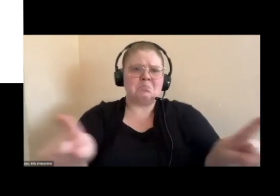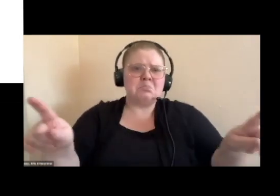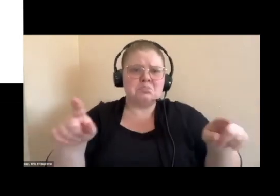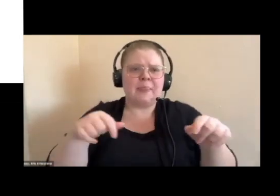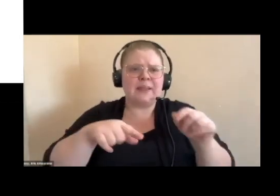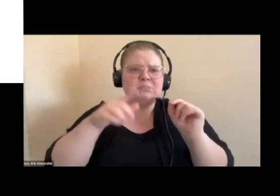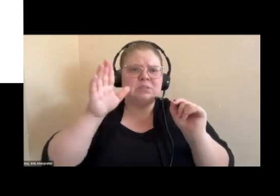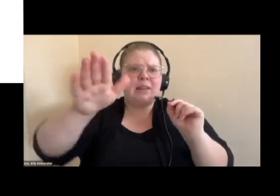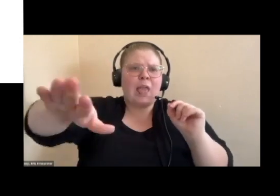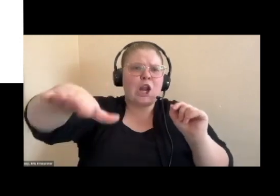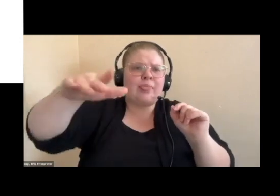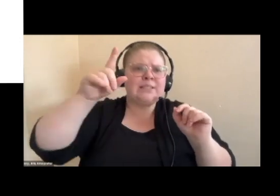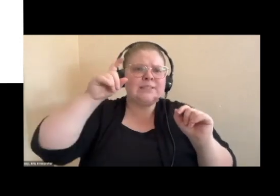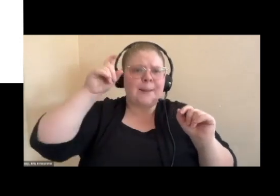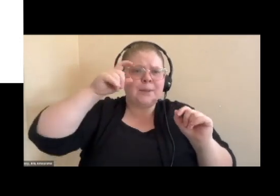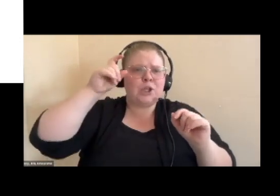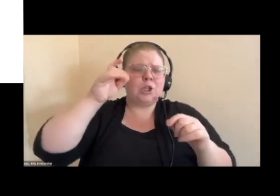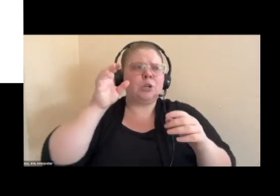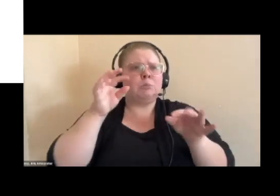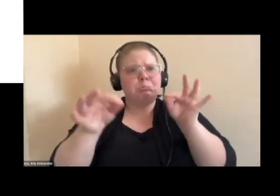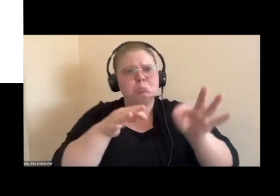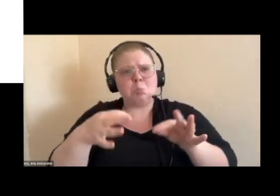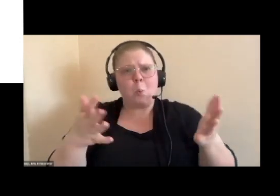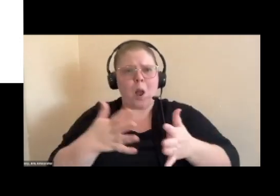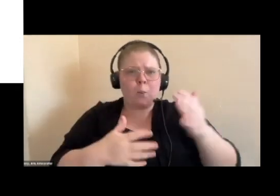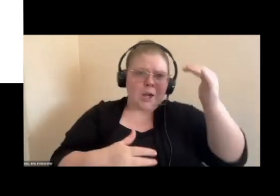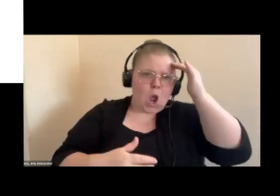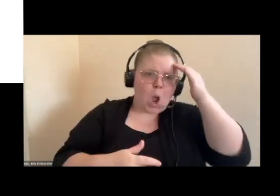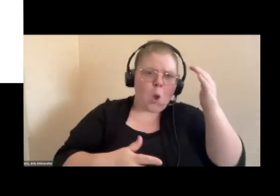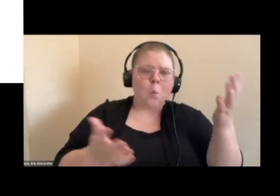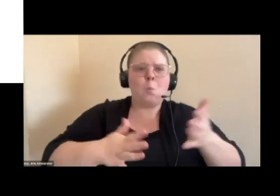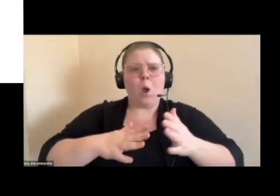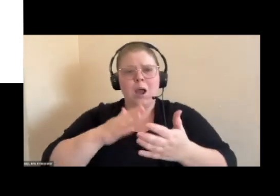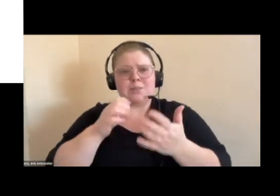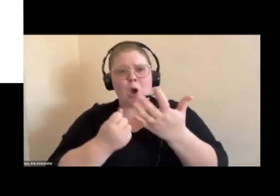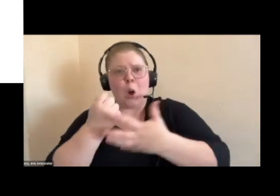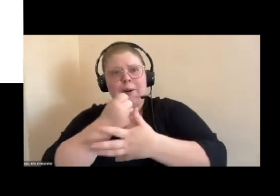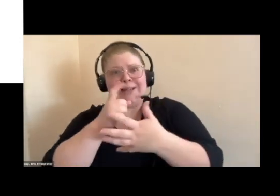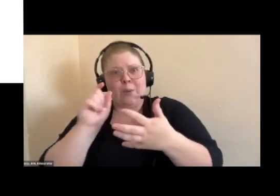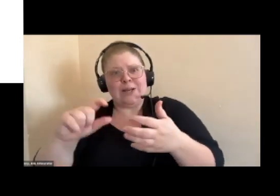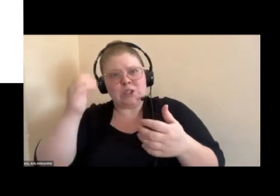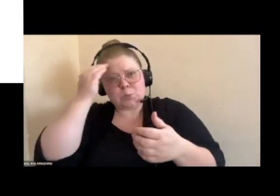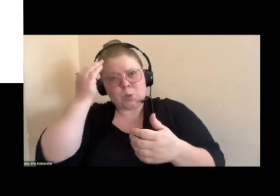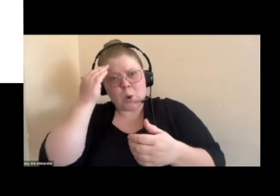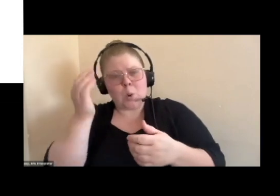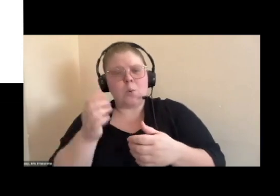what do we know and what do we need to know? What's the priorities for community living policy research.